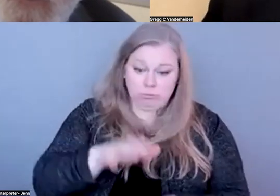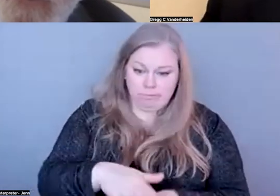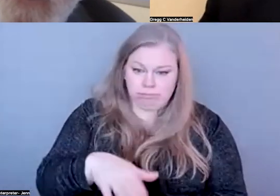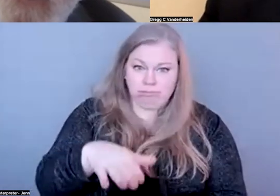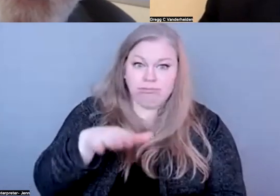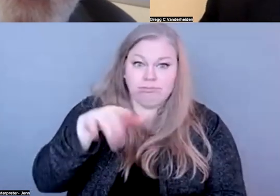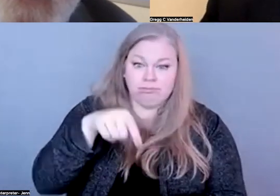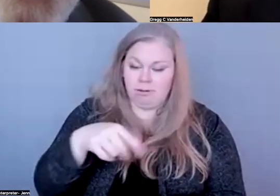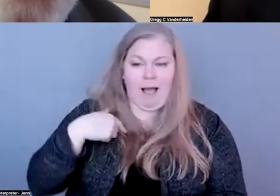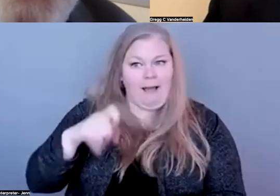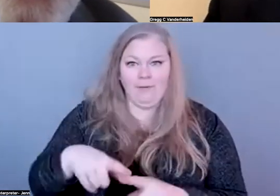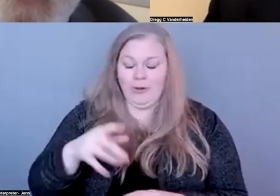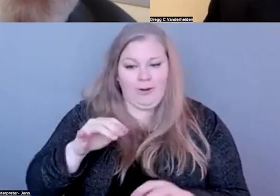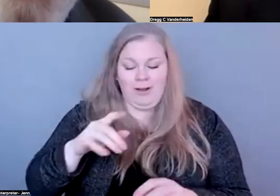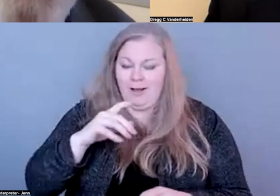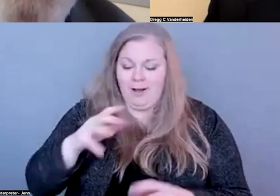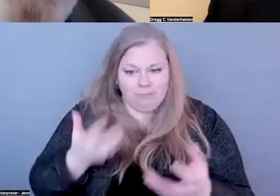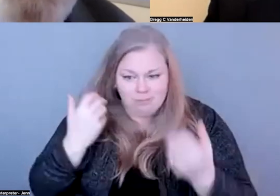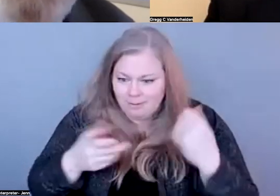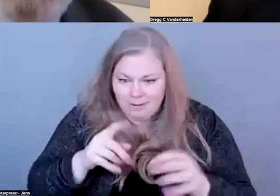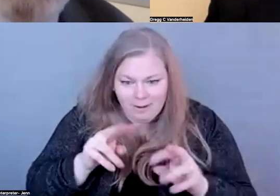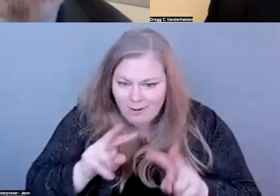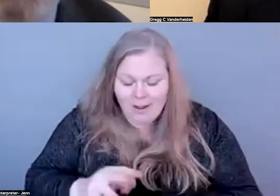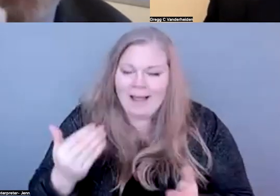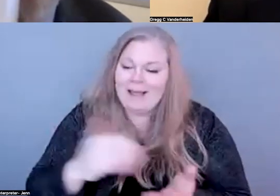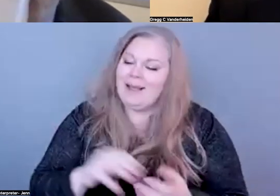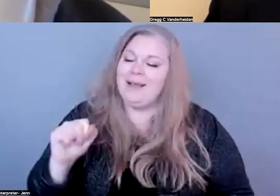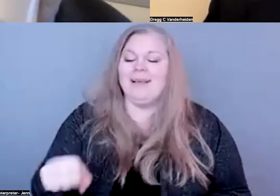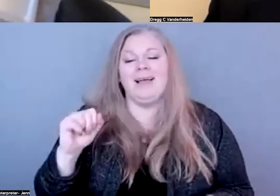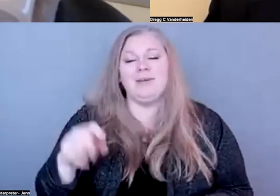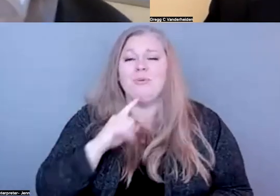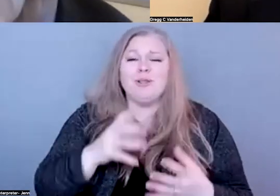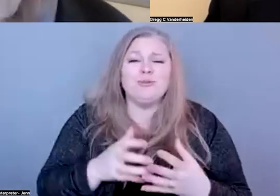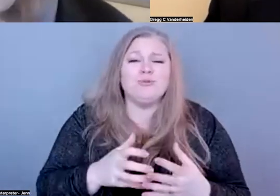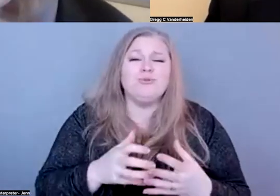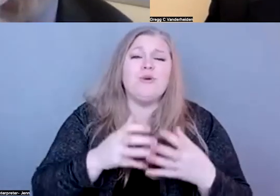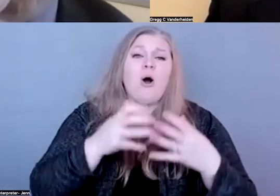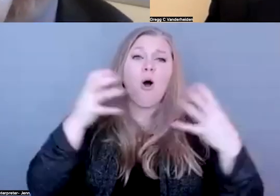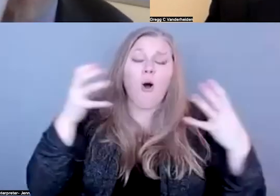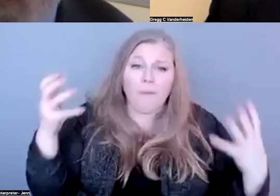dig through them all, and really, so much was in there and so much between the lines.